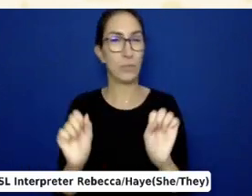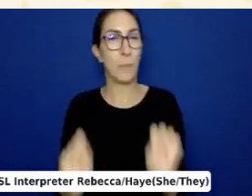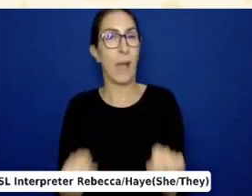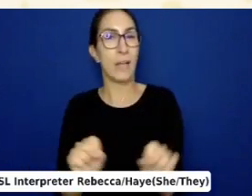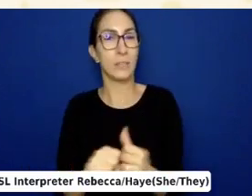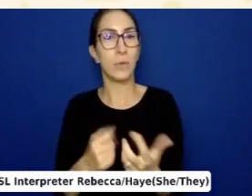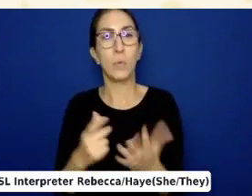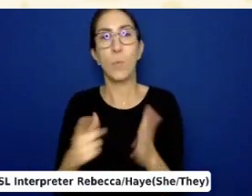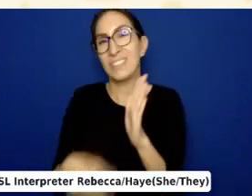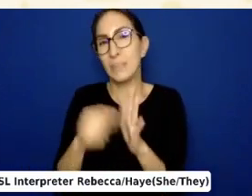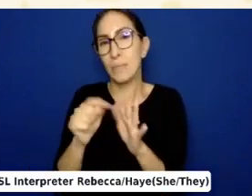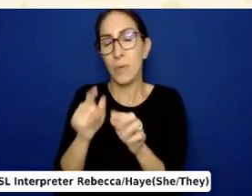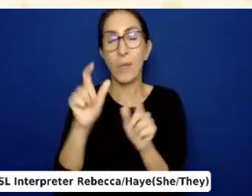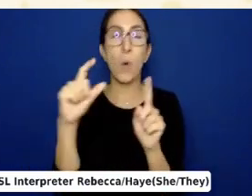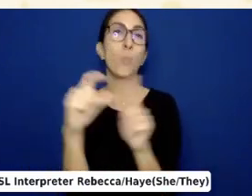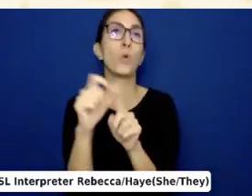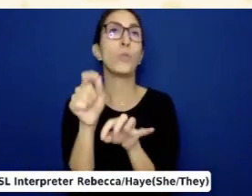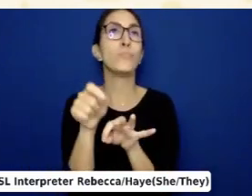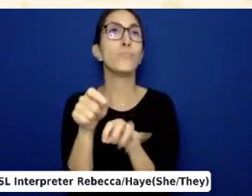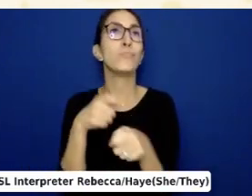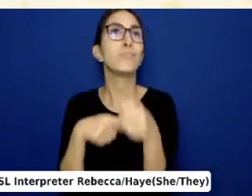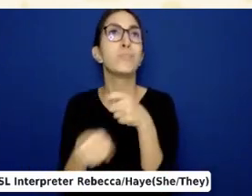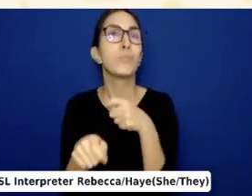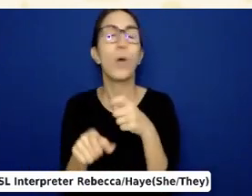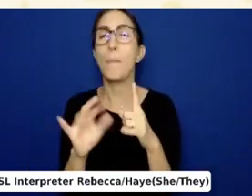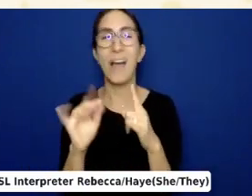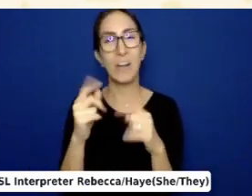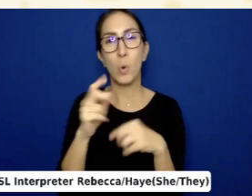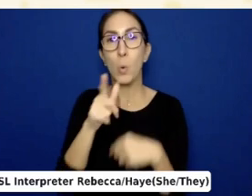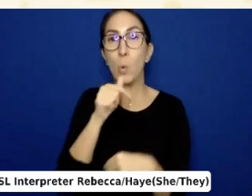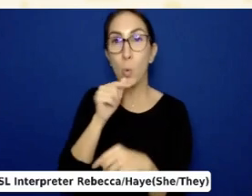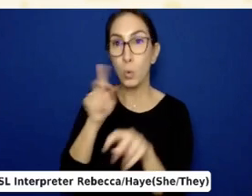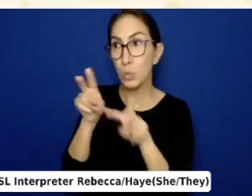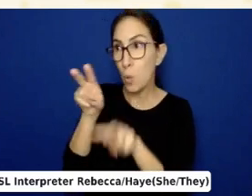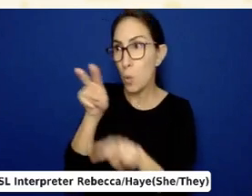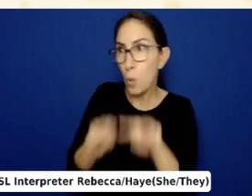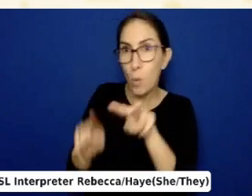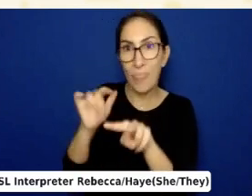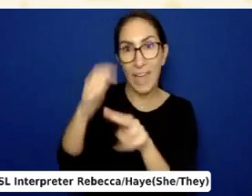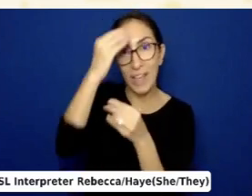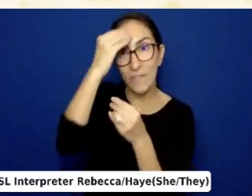because the profile or the type of audience that will access that information will not be familiar with that.